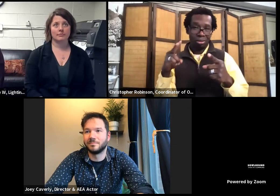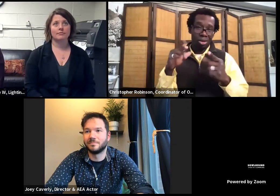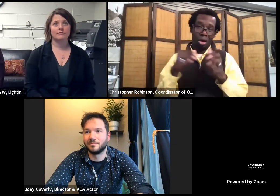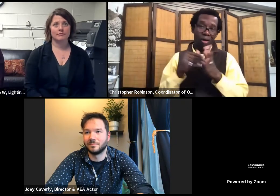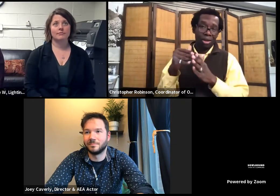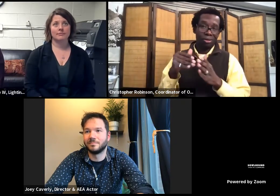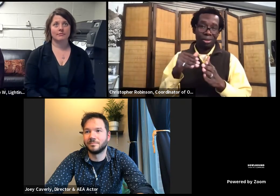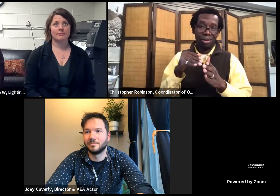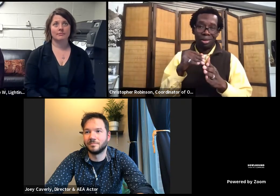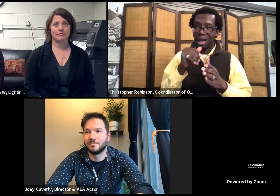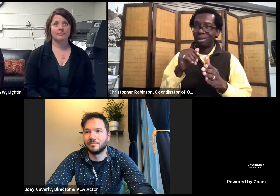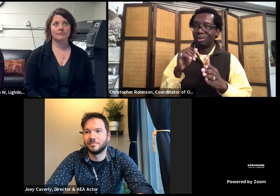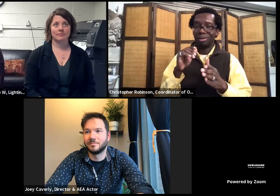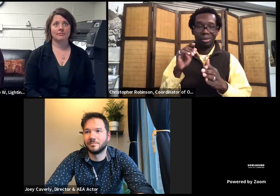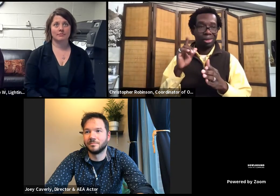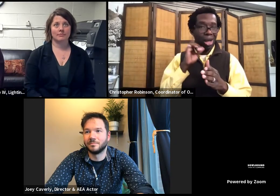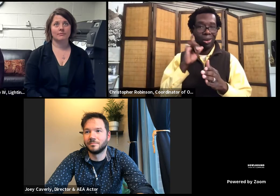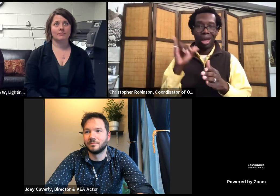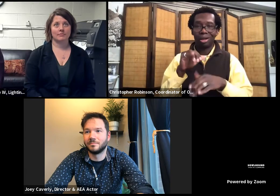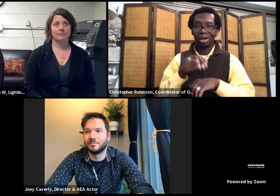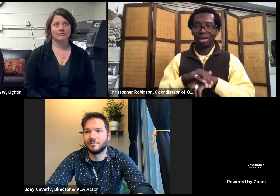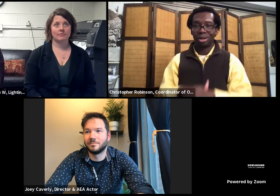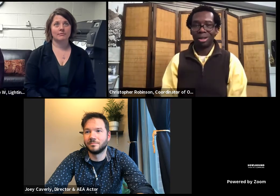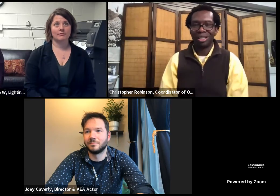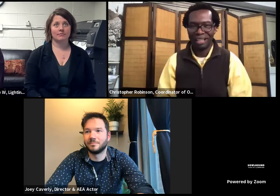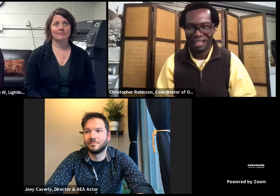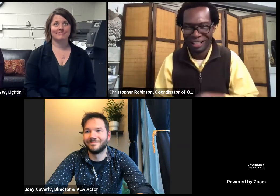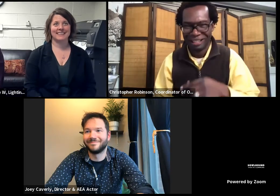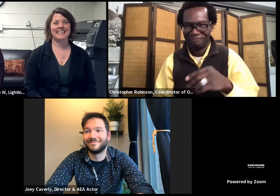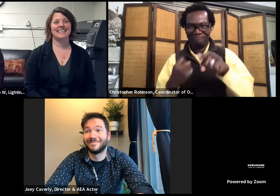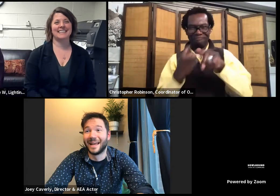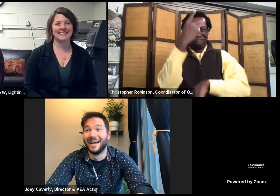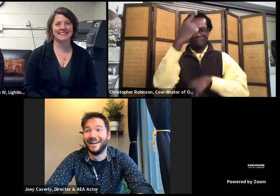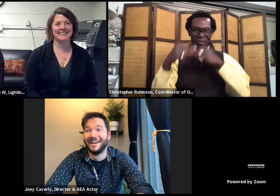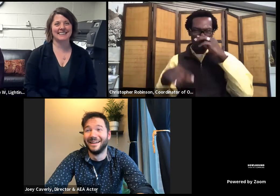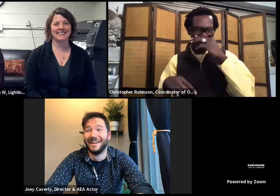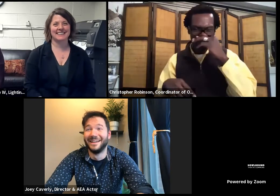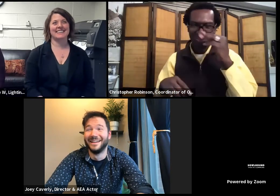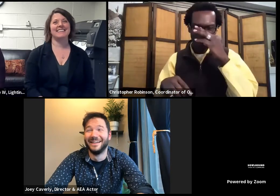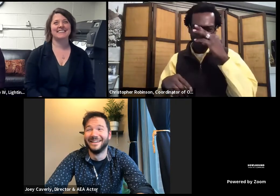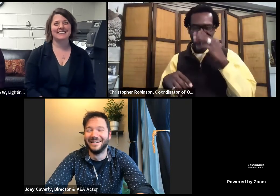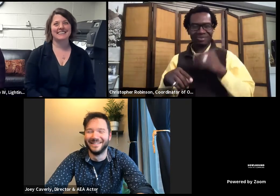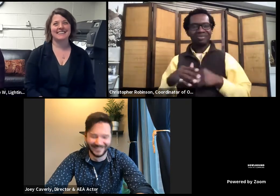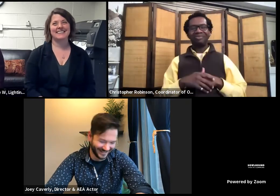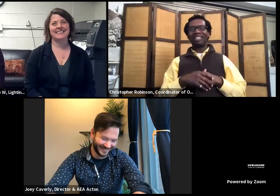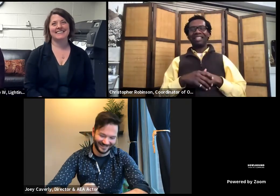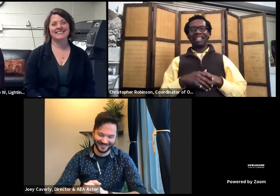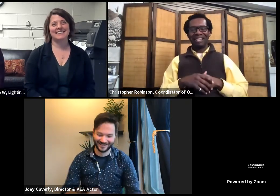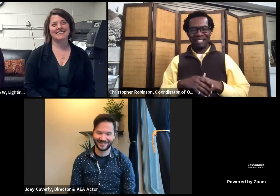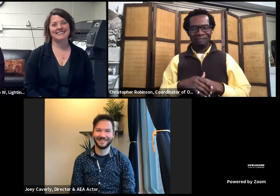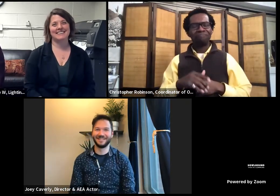or highly-contextualized vocabulary, they can sound a little more like English so the folks from the outside can understand,